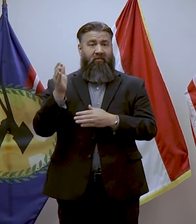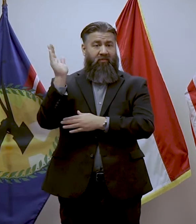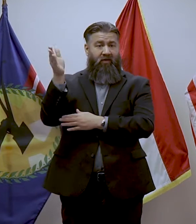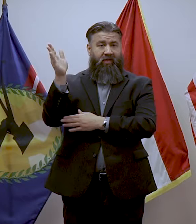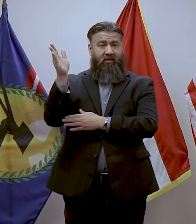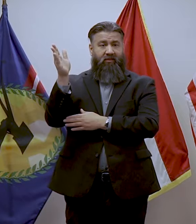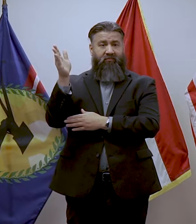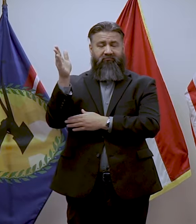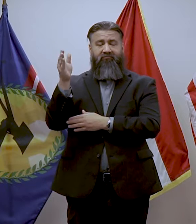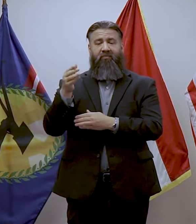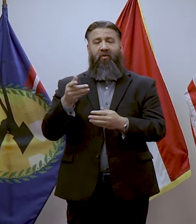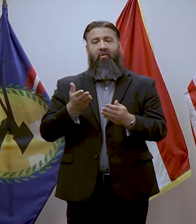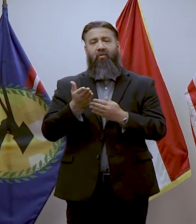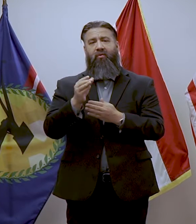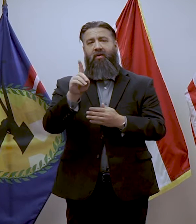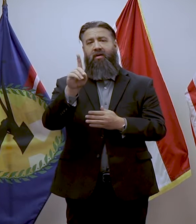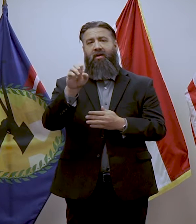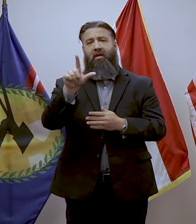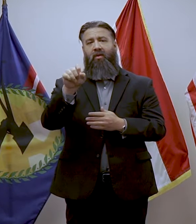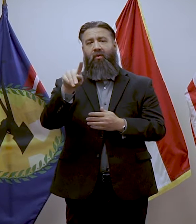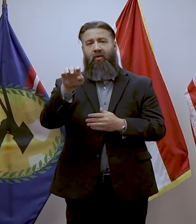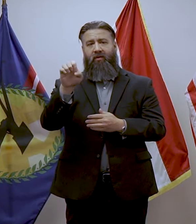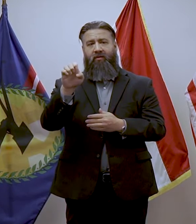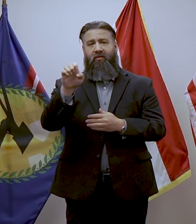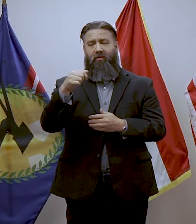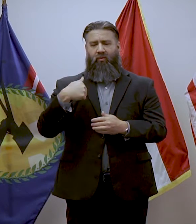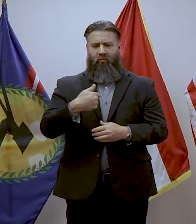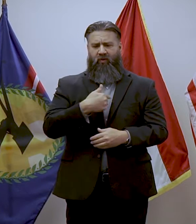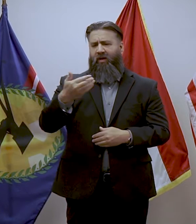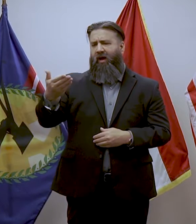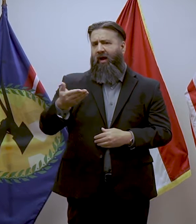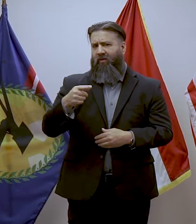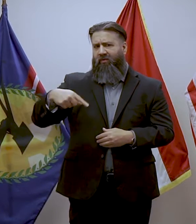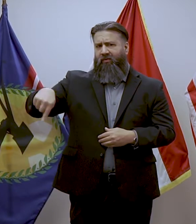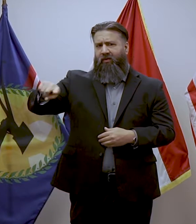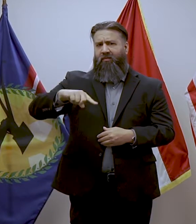to help create the community needs survey and compile a report of the results.